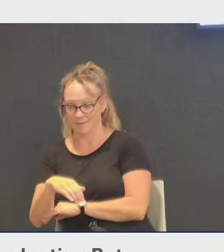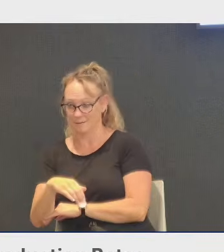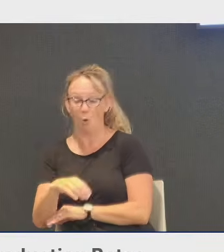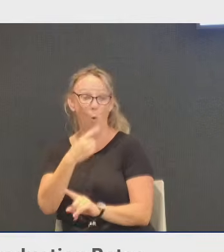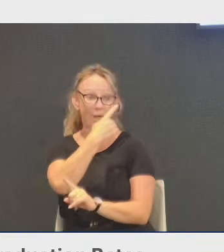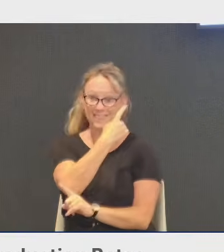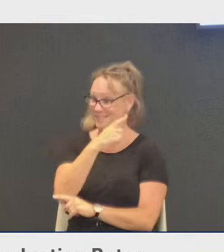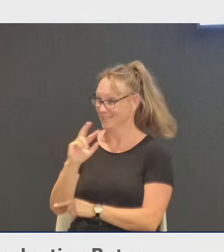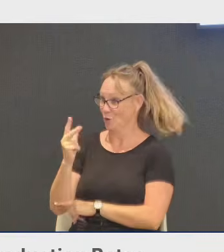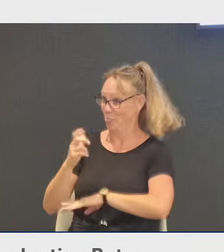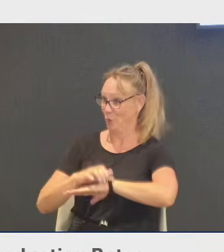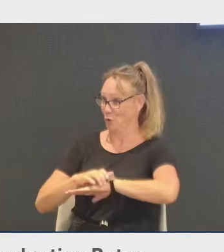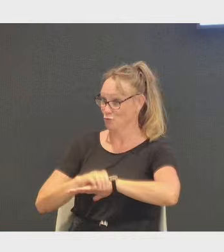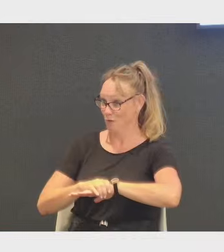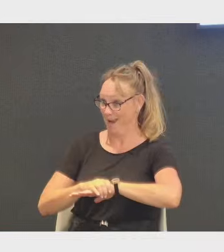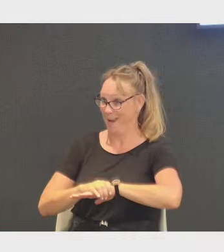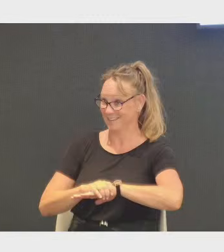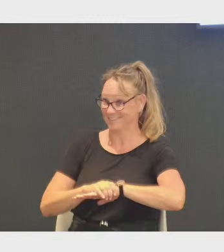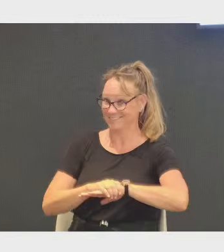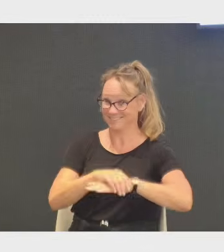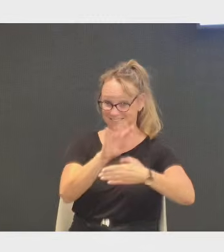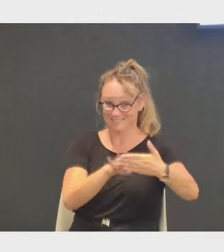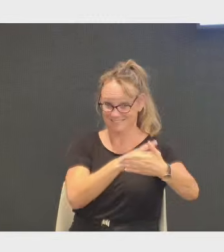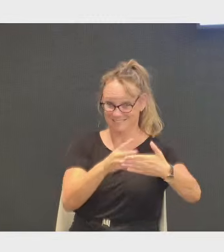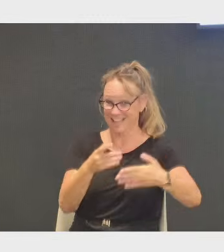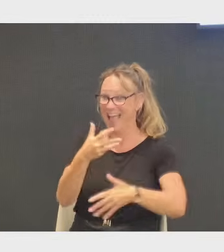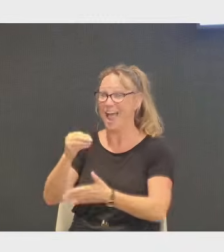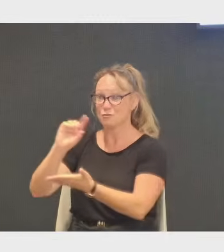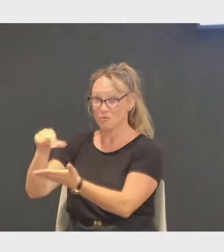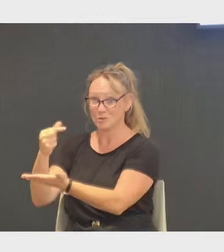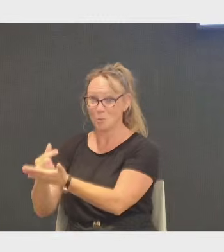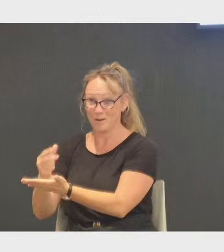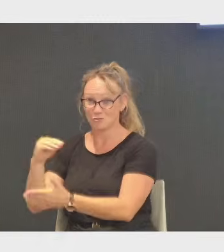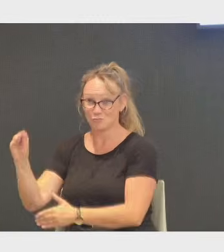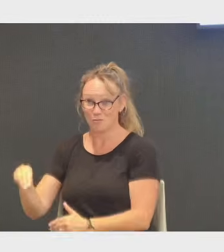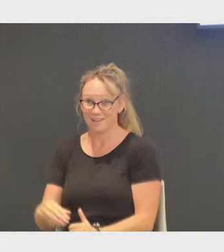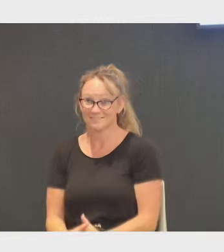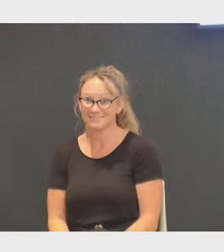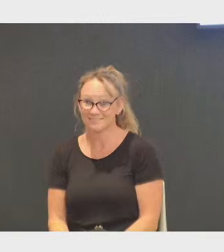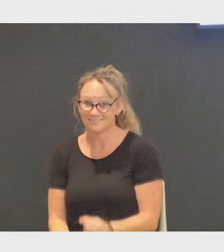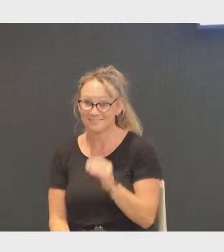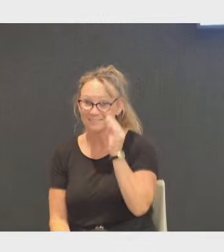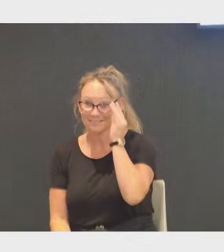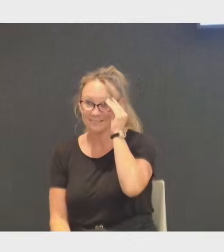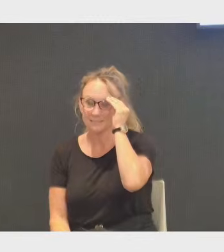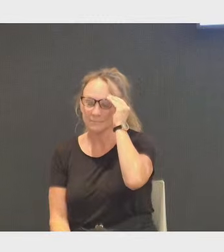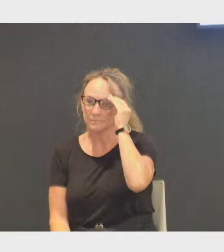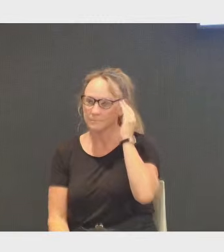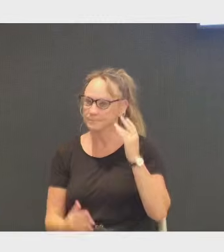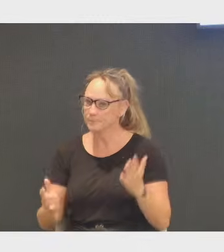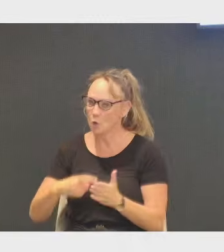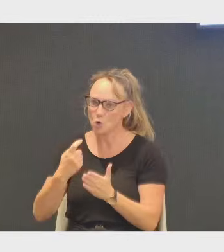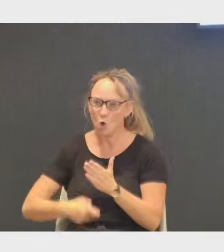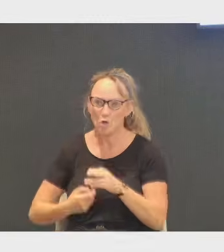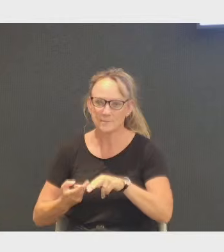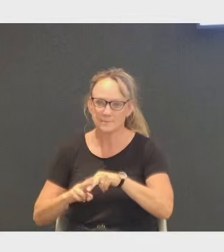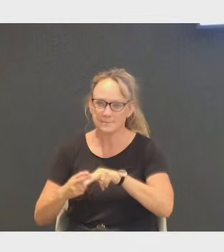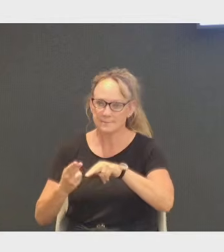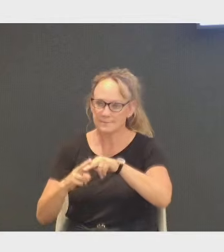as well as graduation rates. these these the the rising costs that we're having for JFS